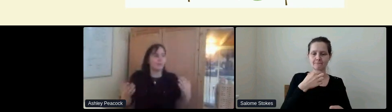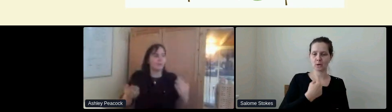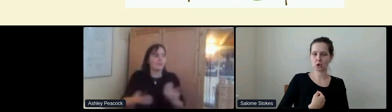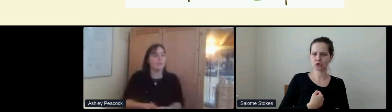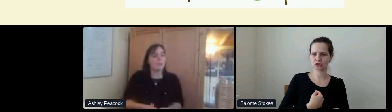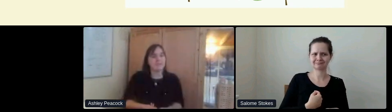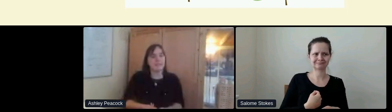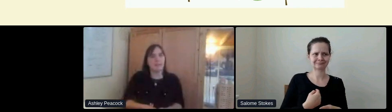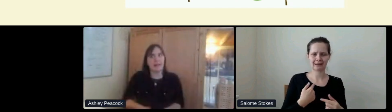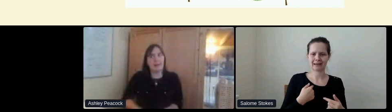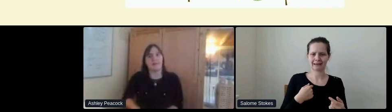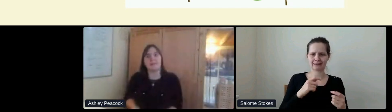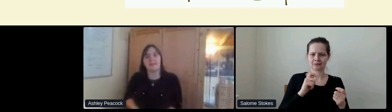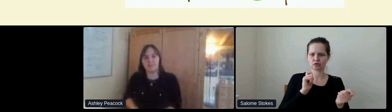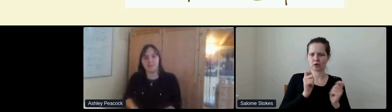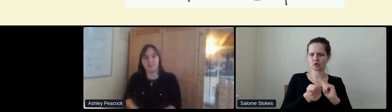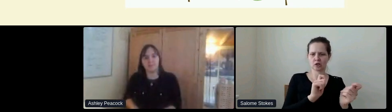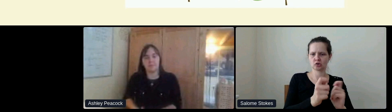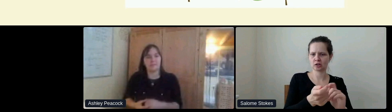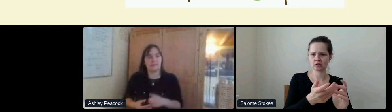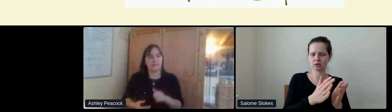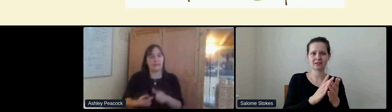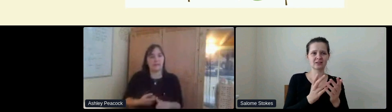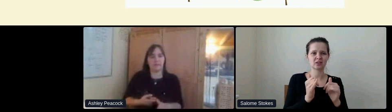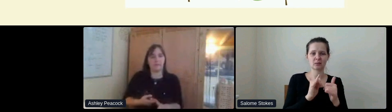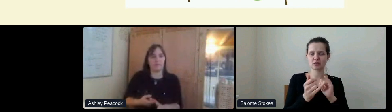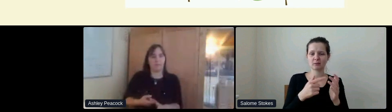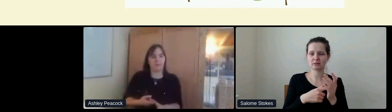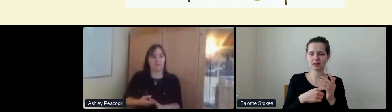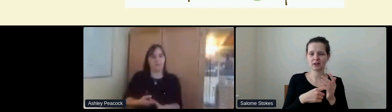In a moment's lapse in attention means I could end up on the wrong bus and go to the wrong